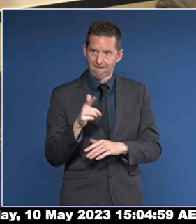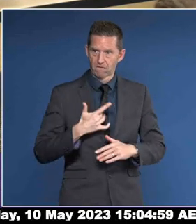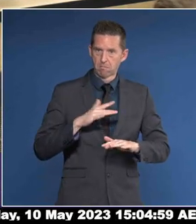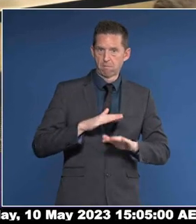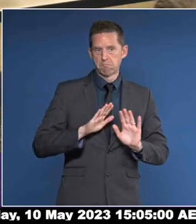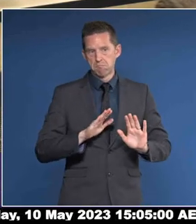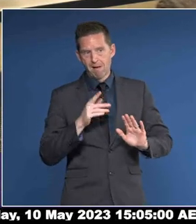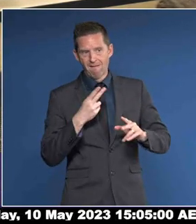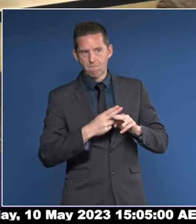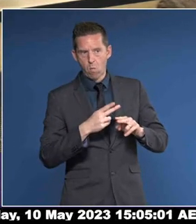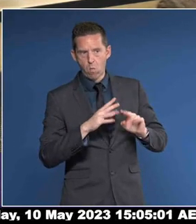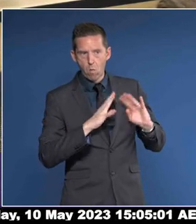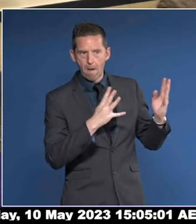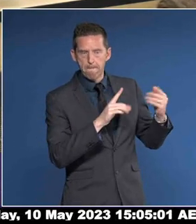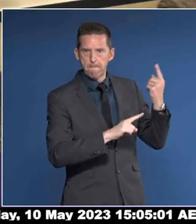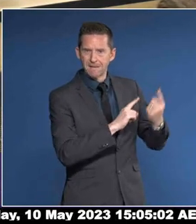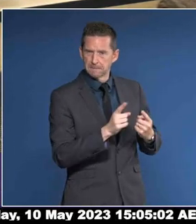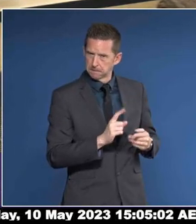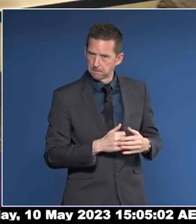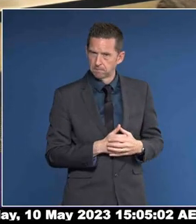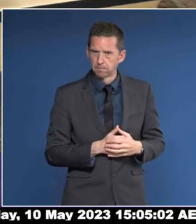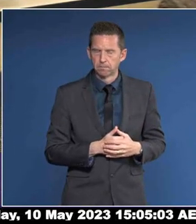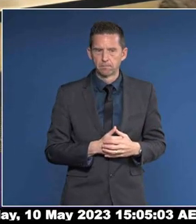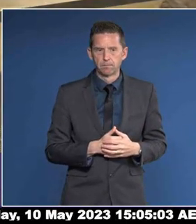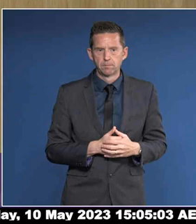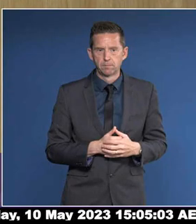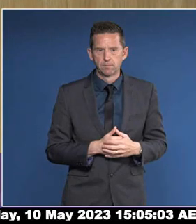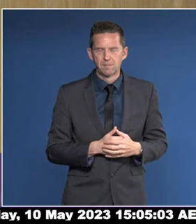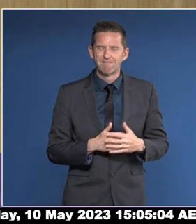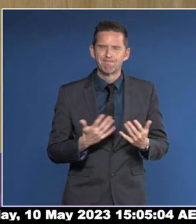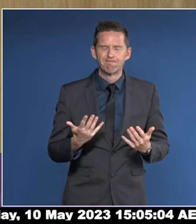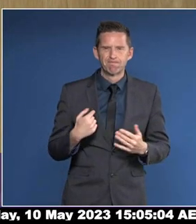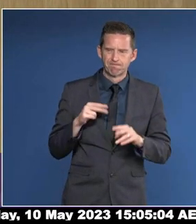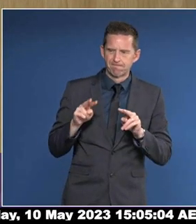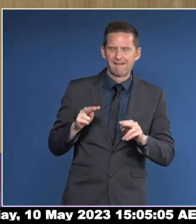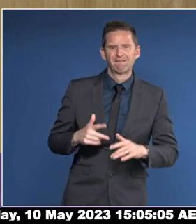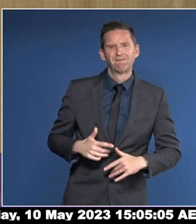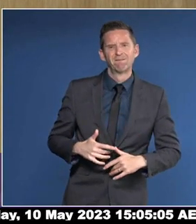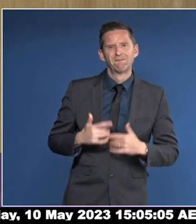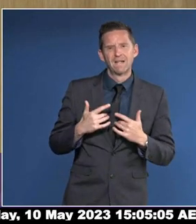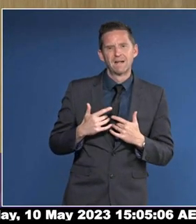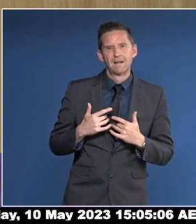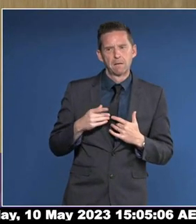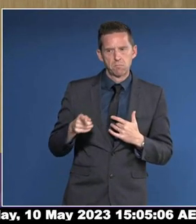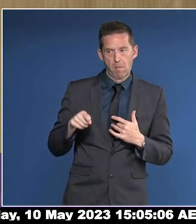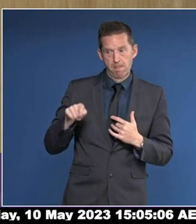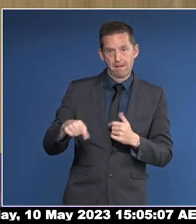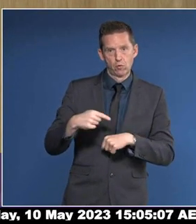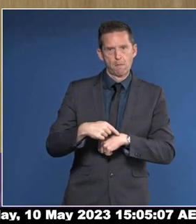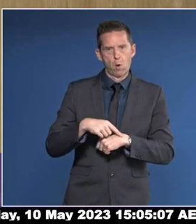That would indicate to me that there wasn't significant concern about his